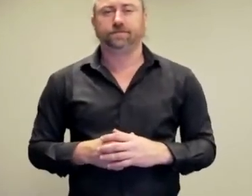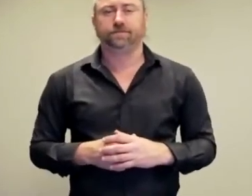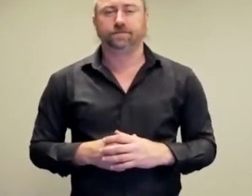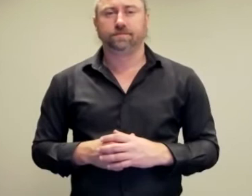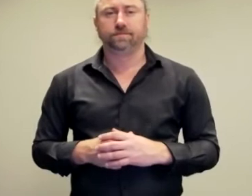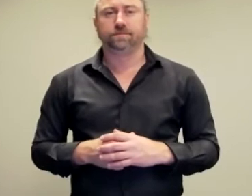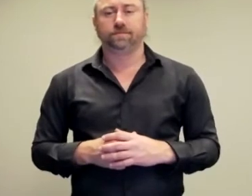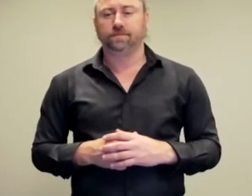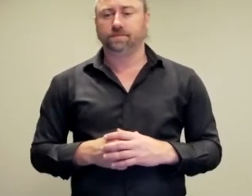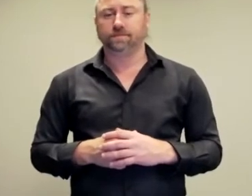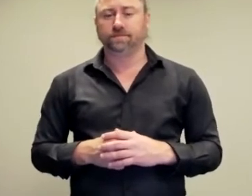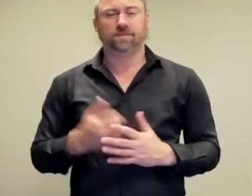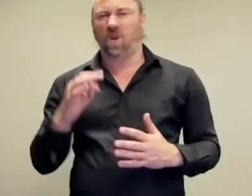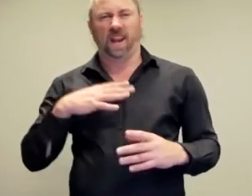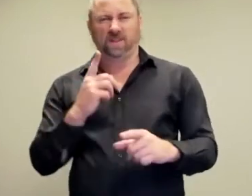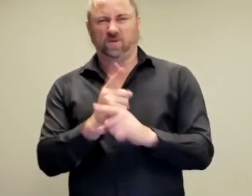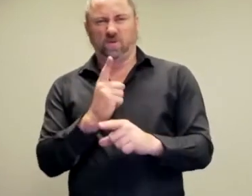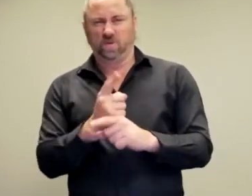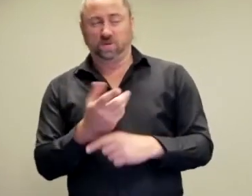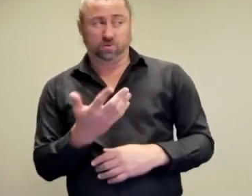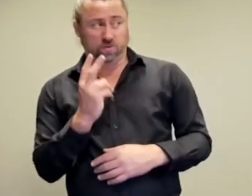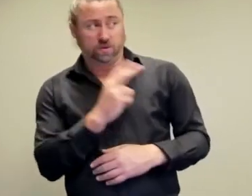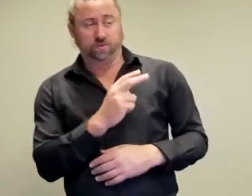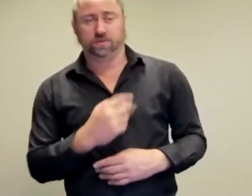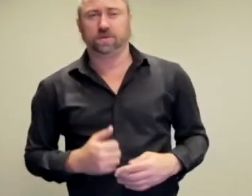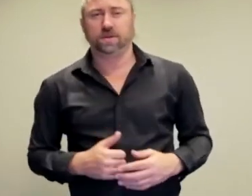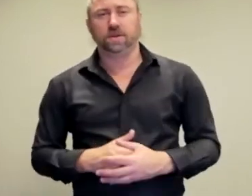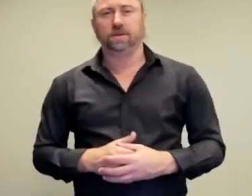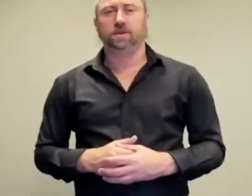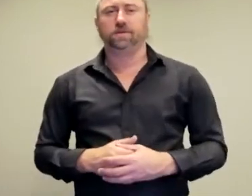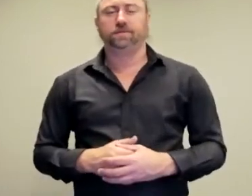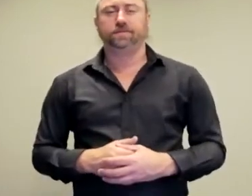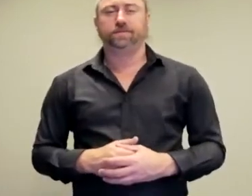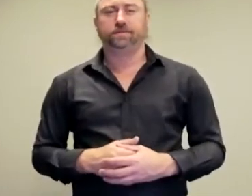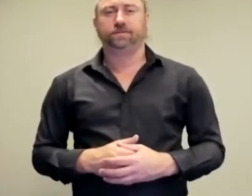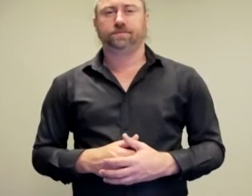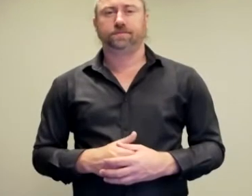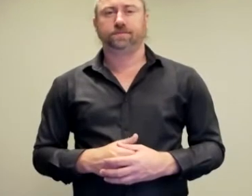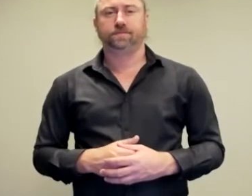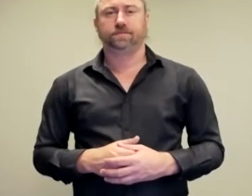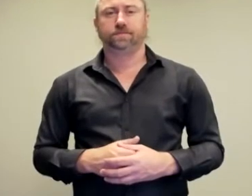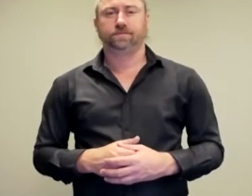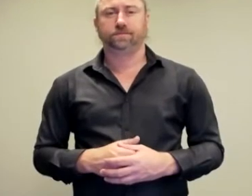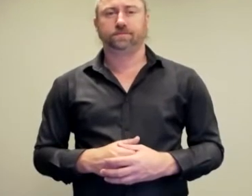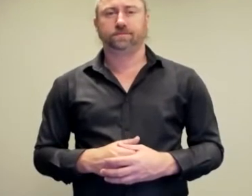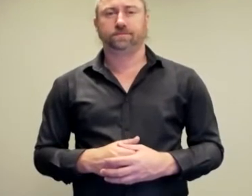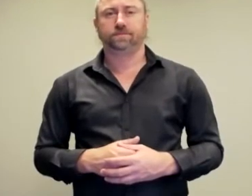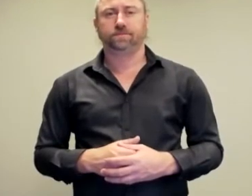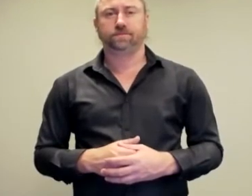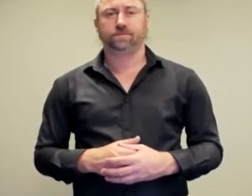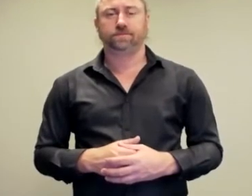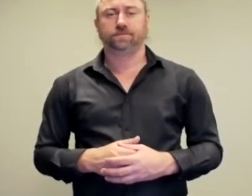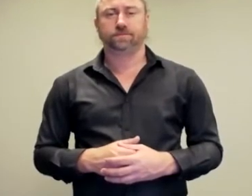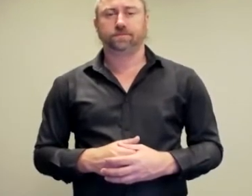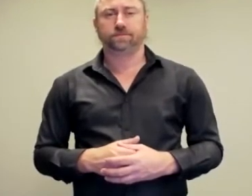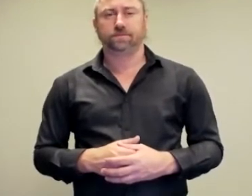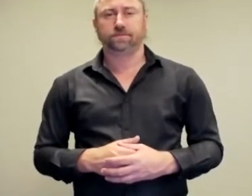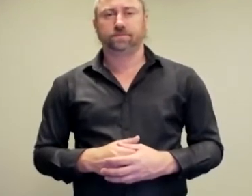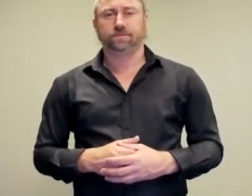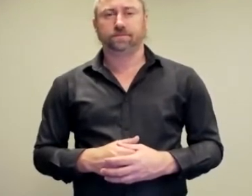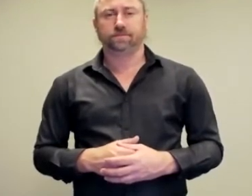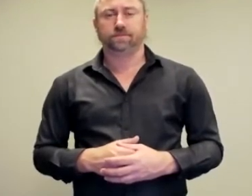I’m not going to talk to these.